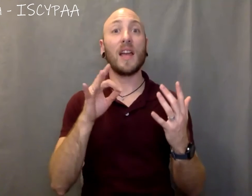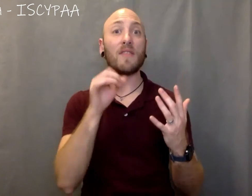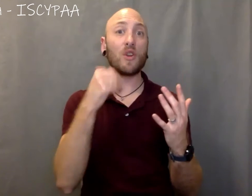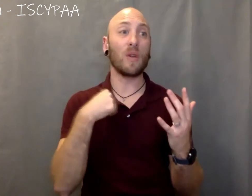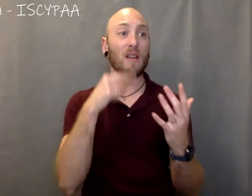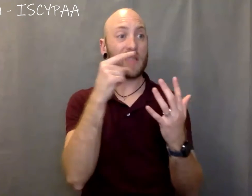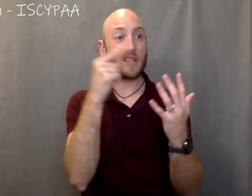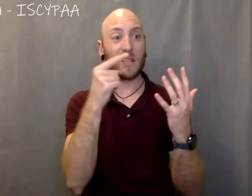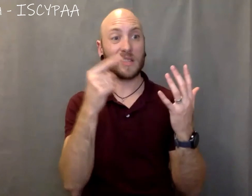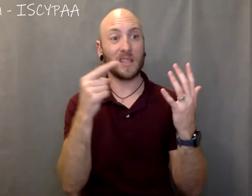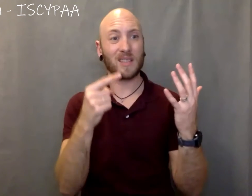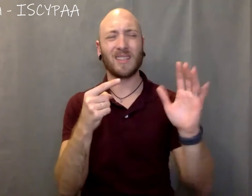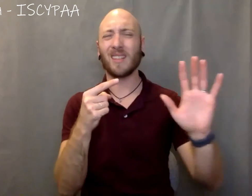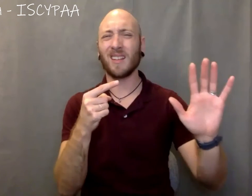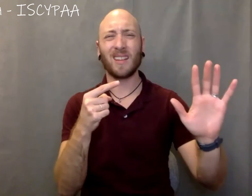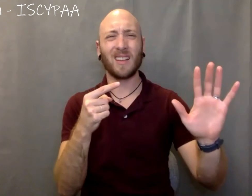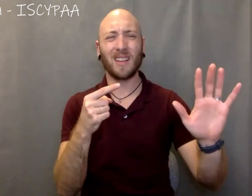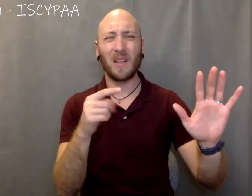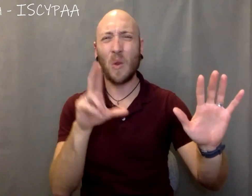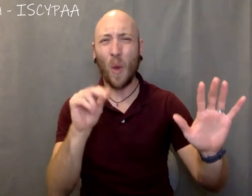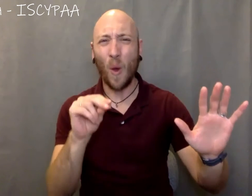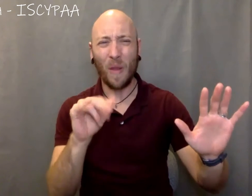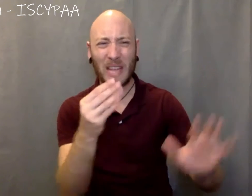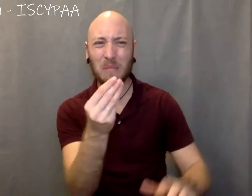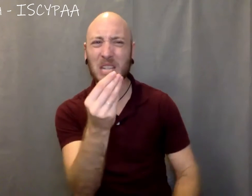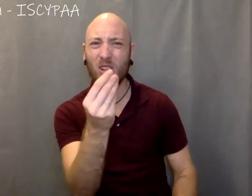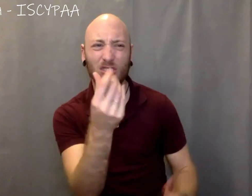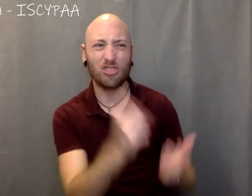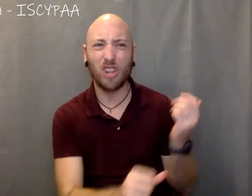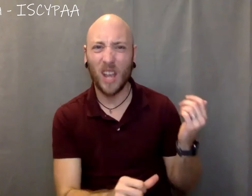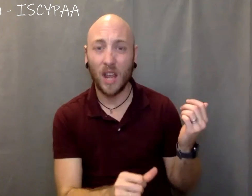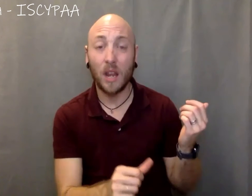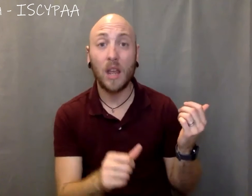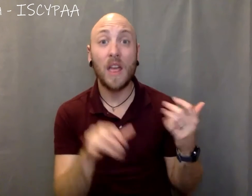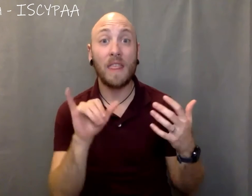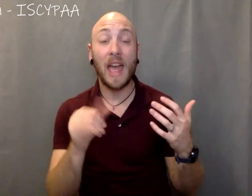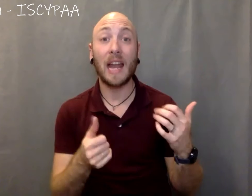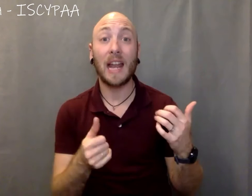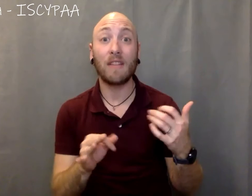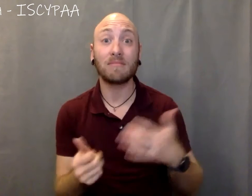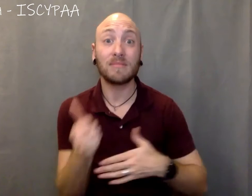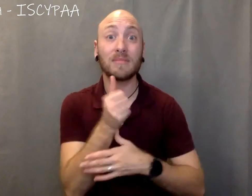like that's all material shit and I've learned that like whatever I put in front of my sobriety I'm going to lose and that's happened to me many times you know.